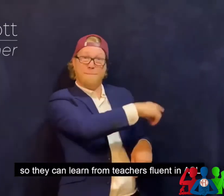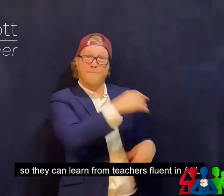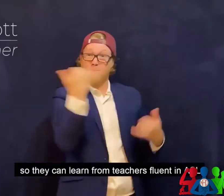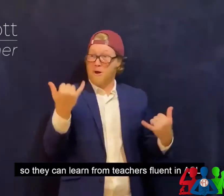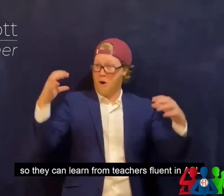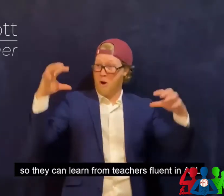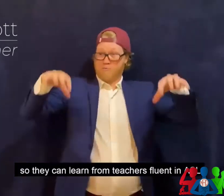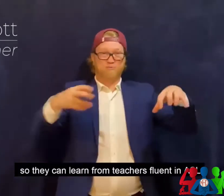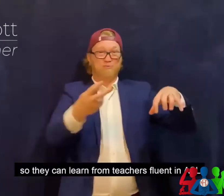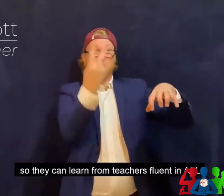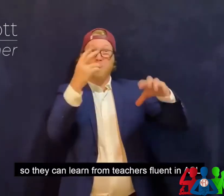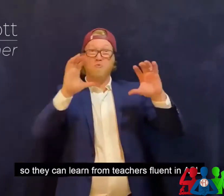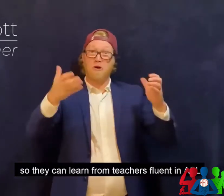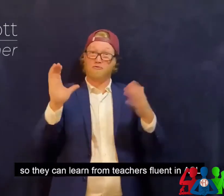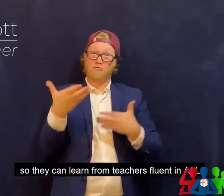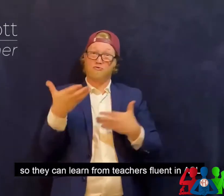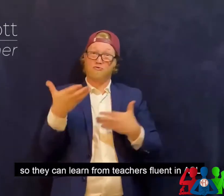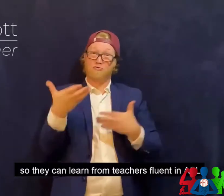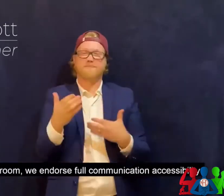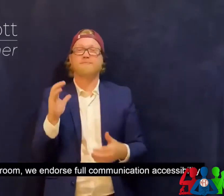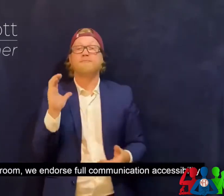so that they can learn from teachers fluent in ASL.